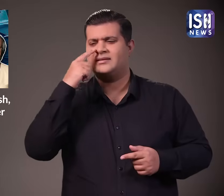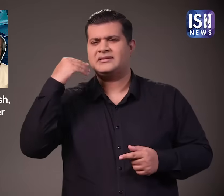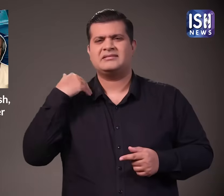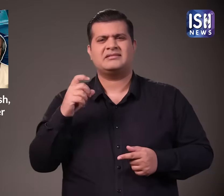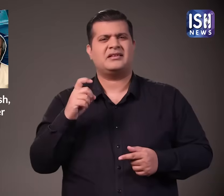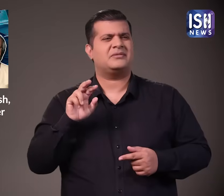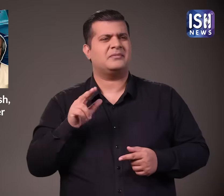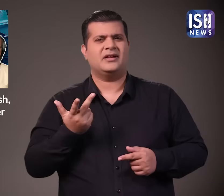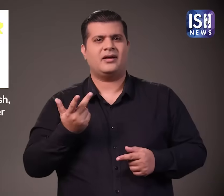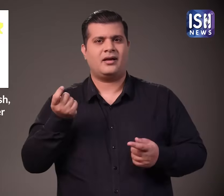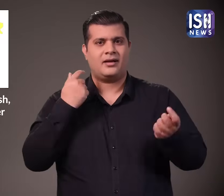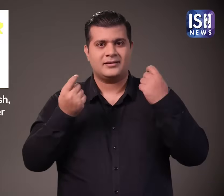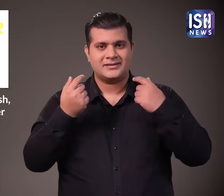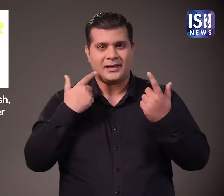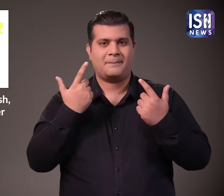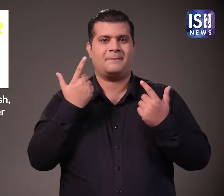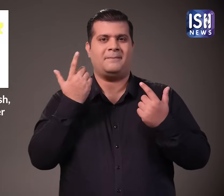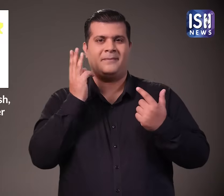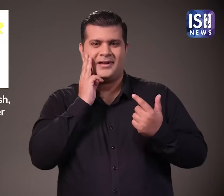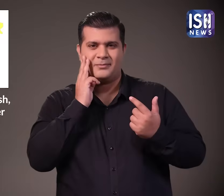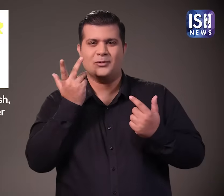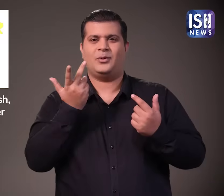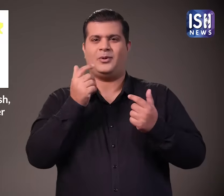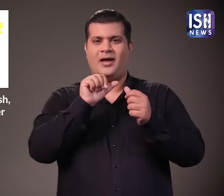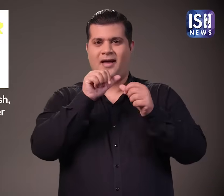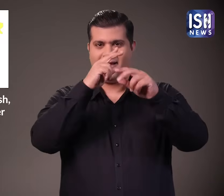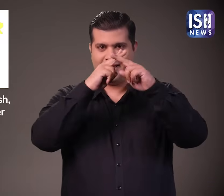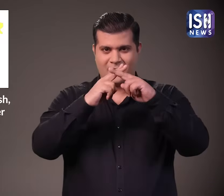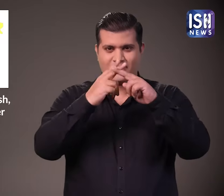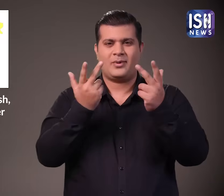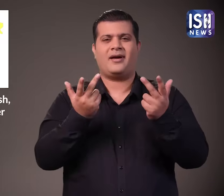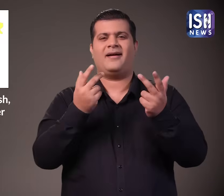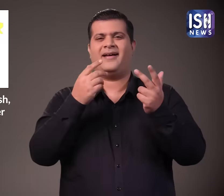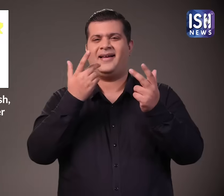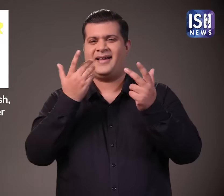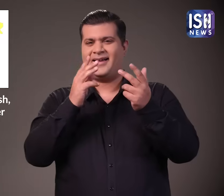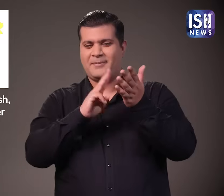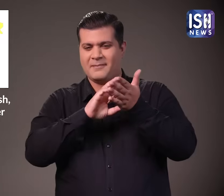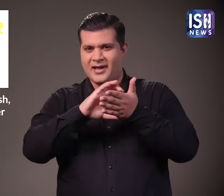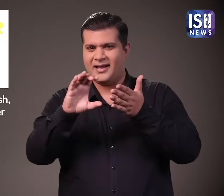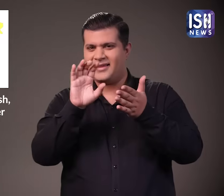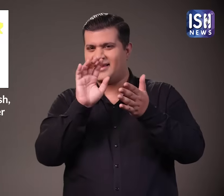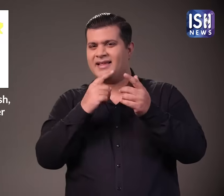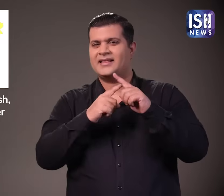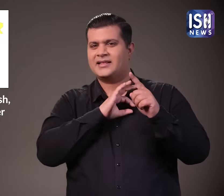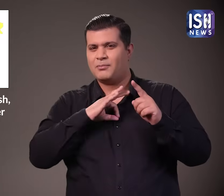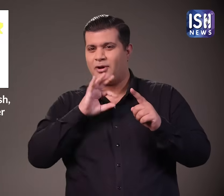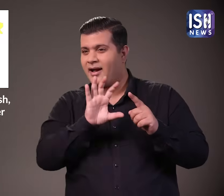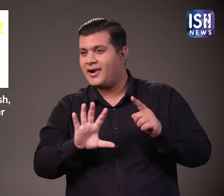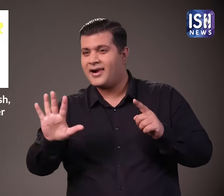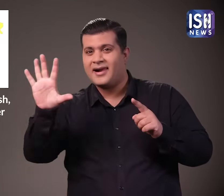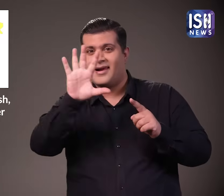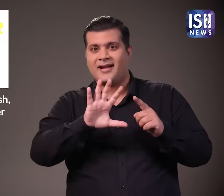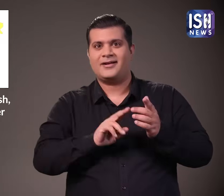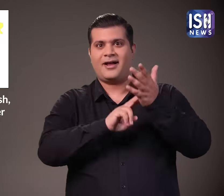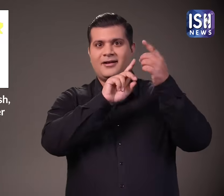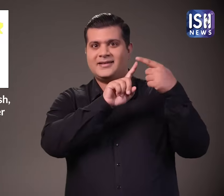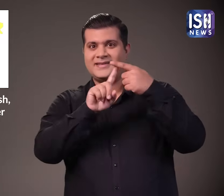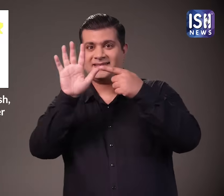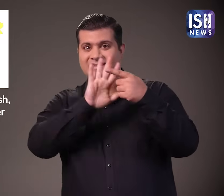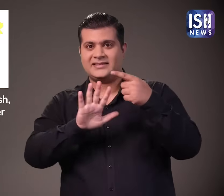Seven Sisters include Assam, Manipur, Arunachal Pradesh, Meghalaya, Tripura and other northeast states.